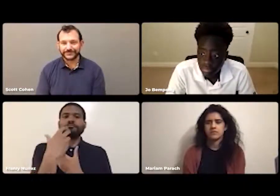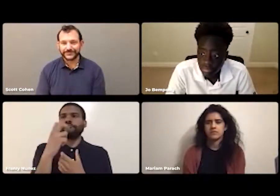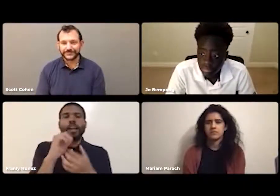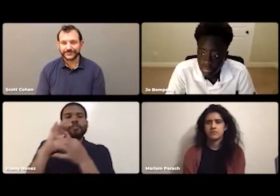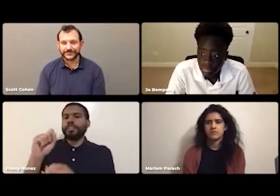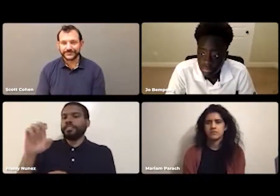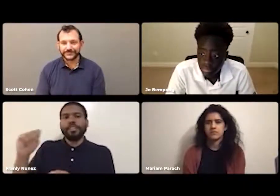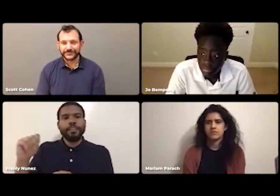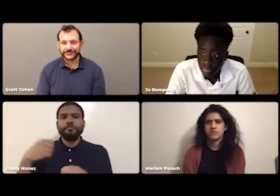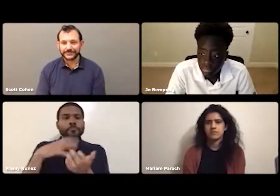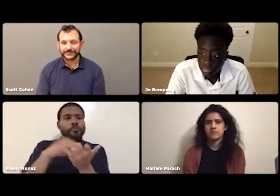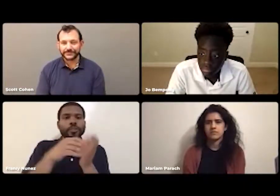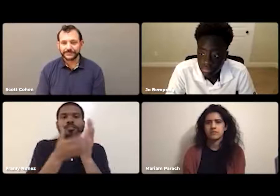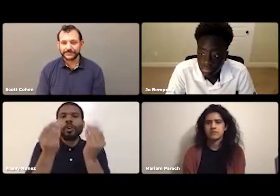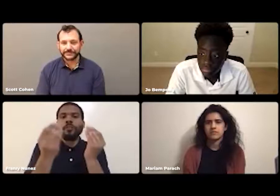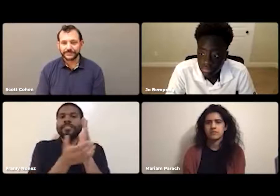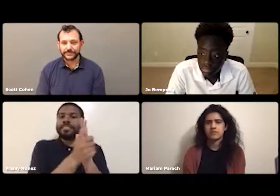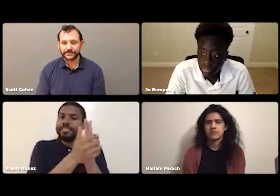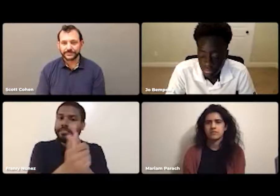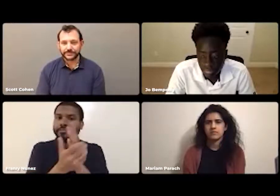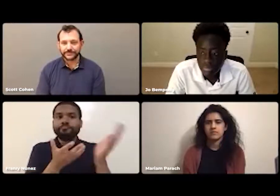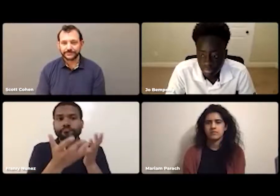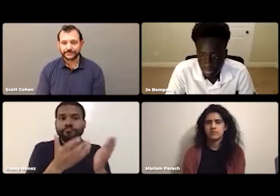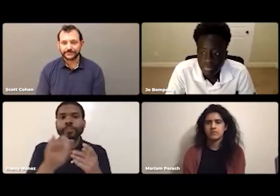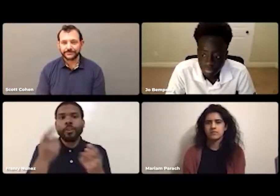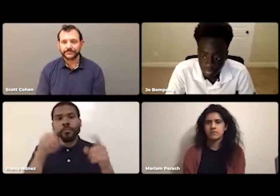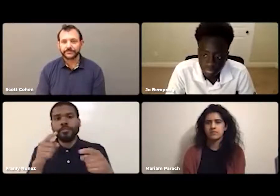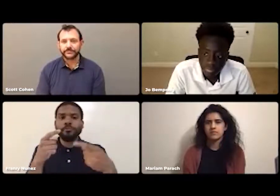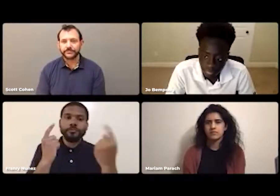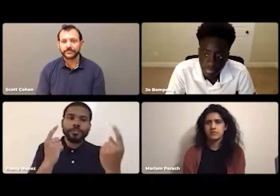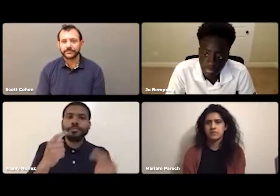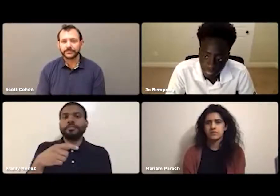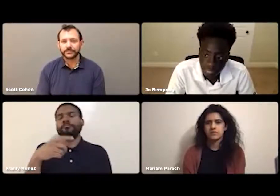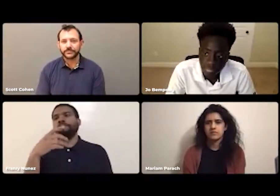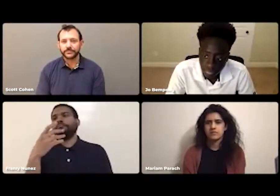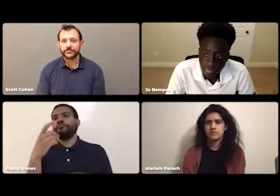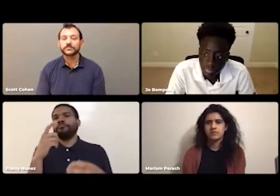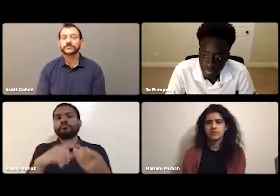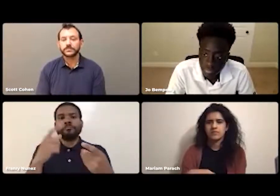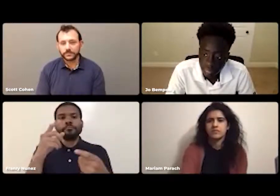But, my other skills that aren't STEM-related, I consider soft skills.